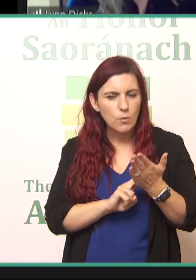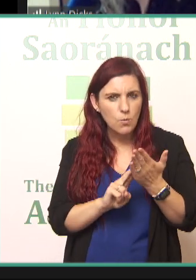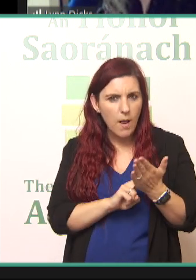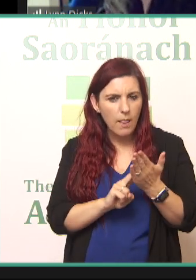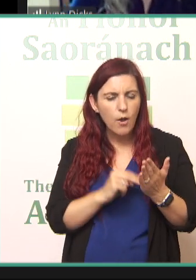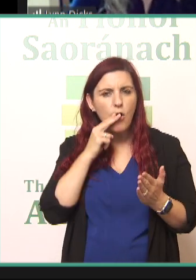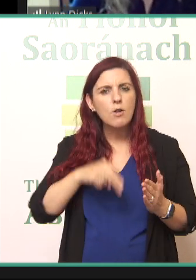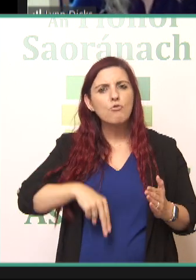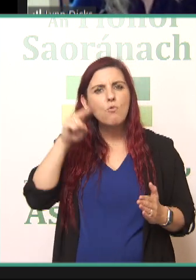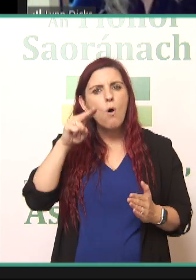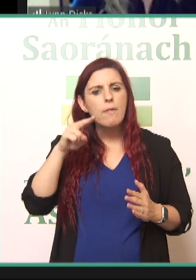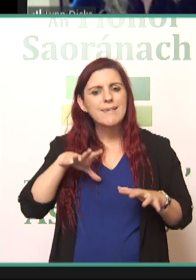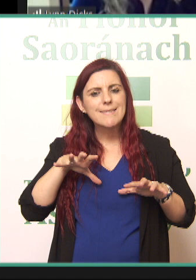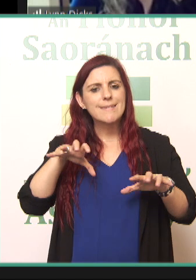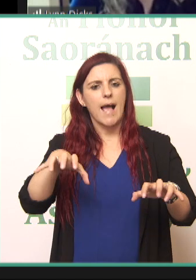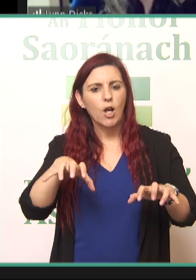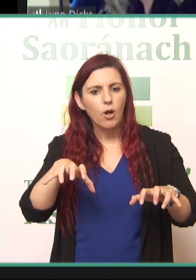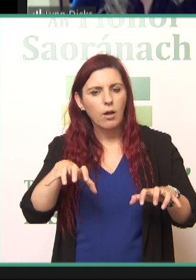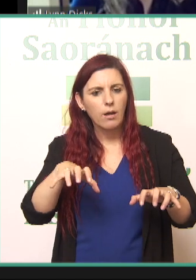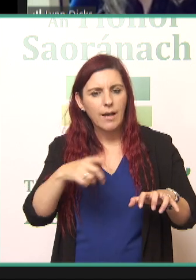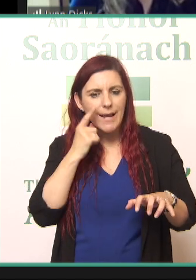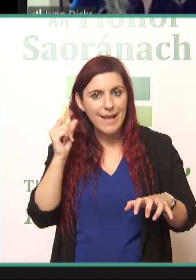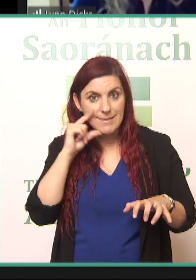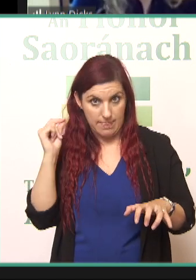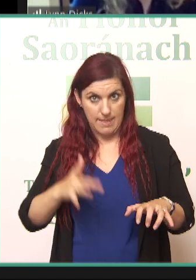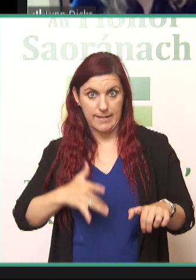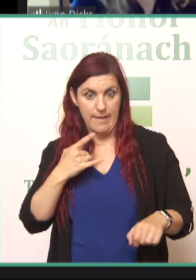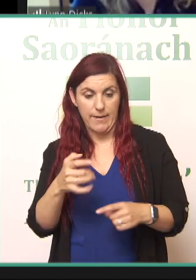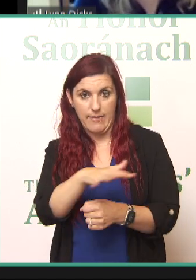we've actually recorded it on camera traps living in these in these areas on the side of these Farms